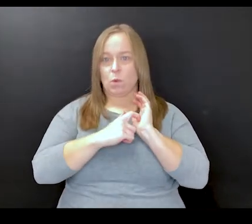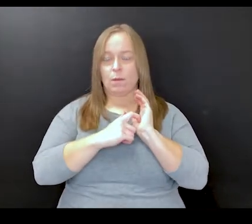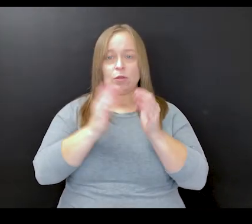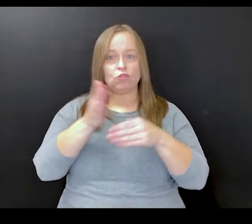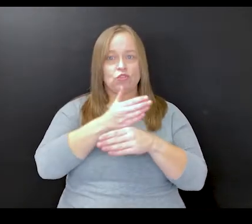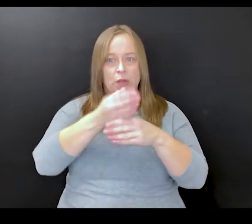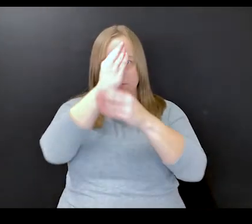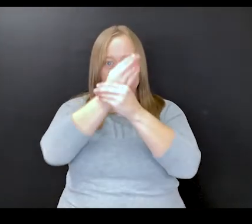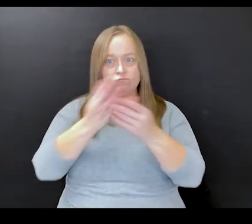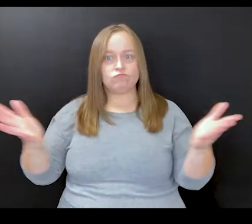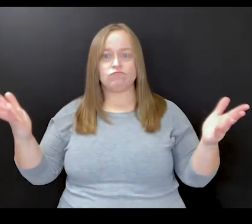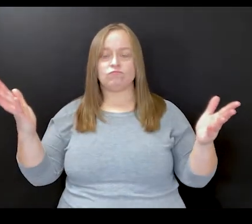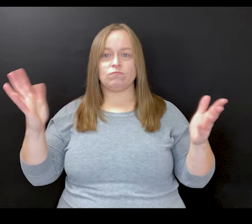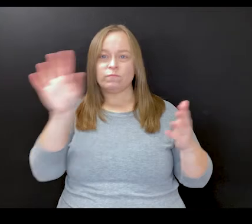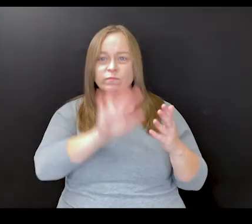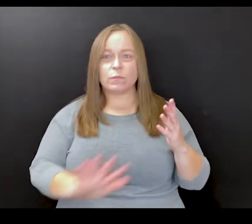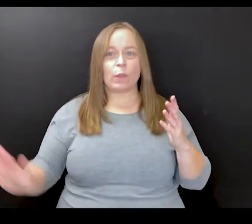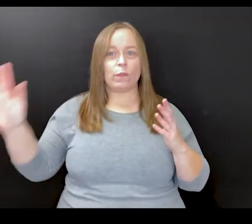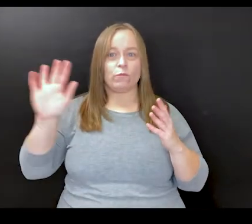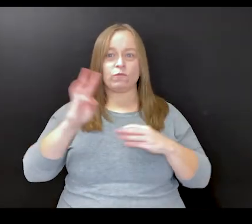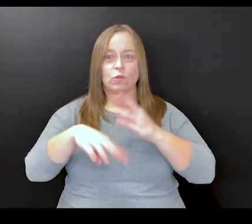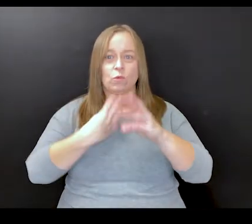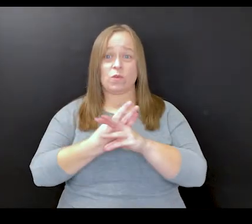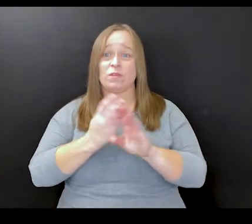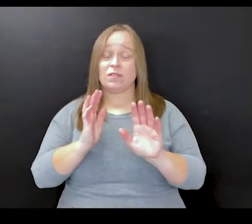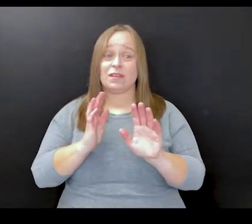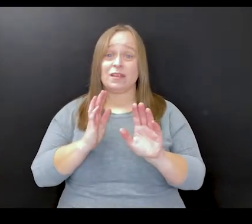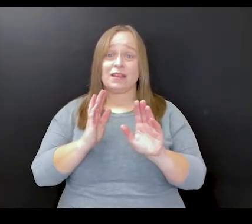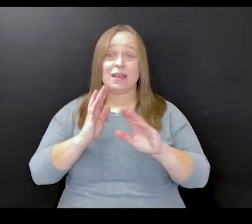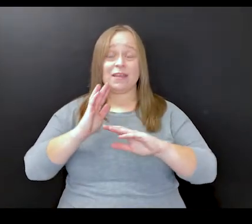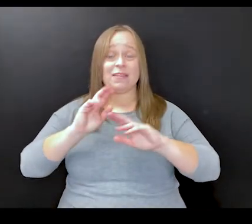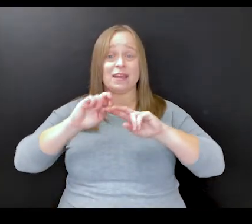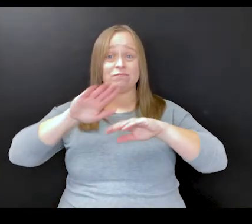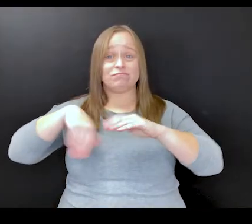sharing it far and wide, and then getting to the table